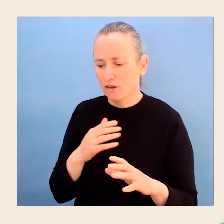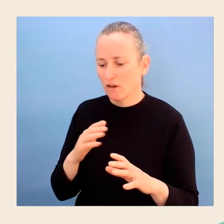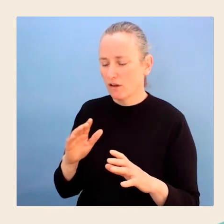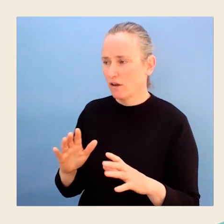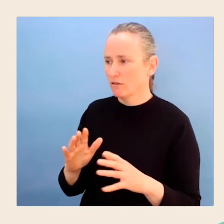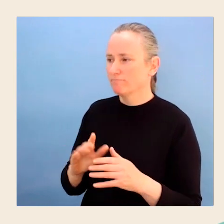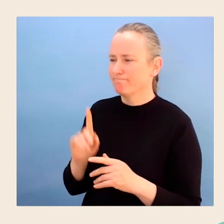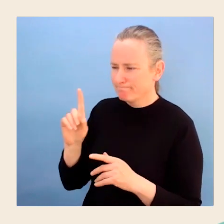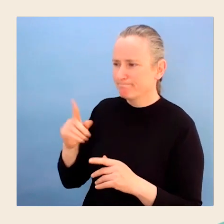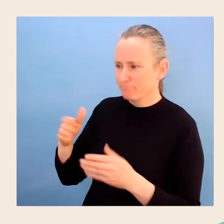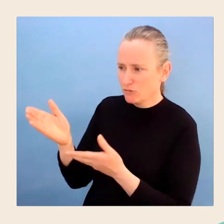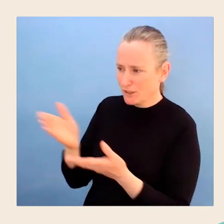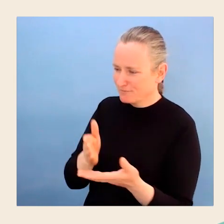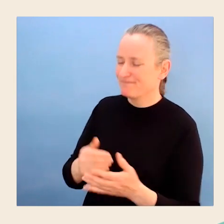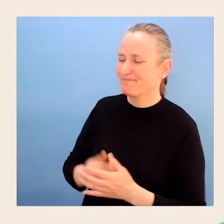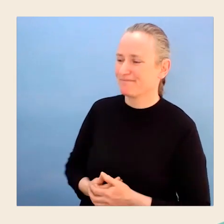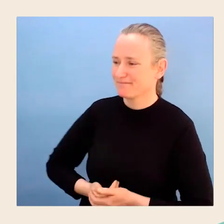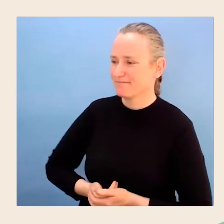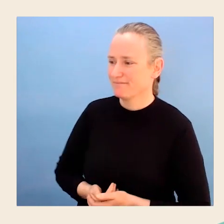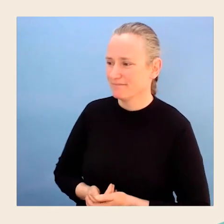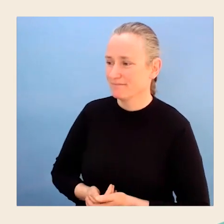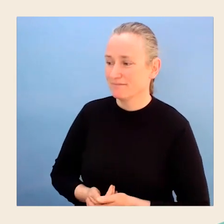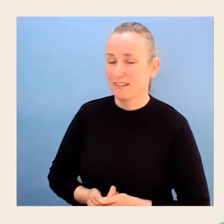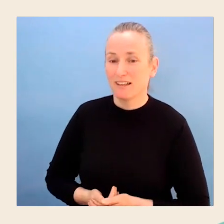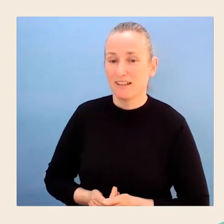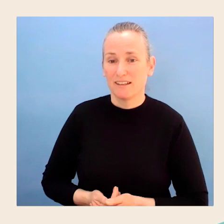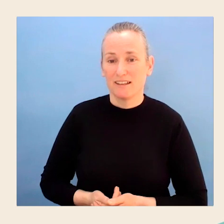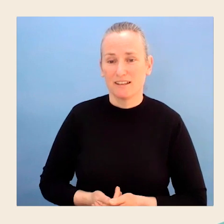No, go ahead, I interrupted you, go ahead.